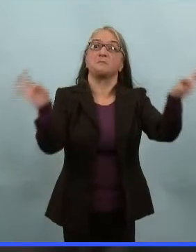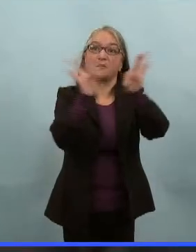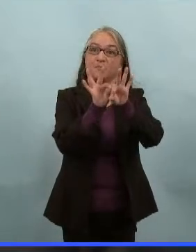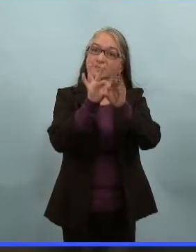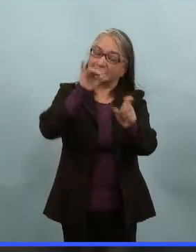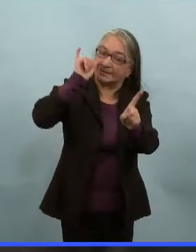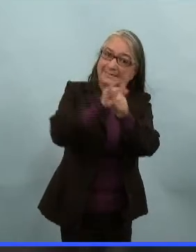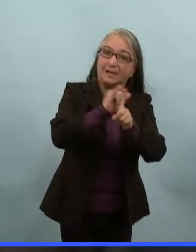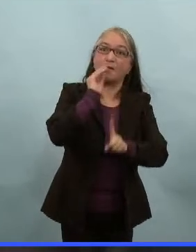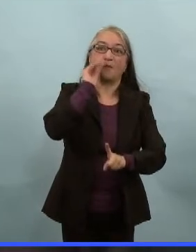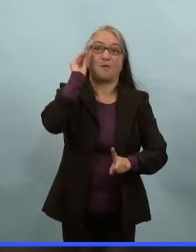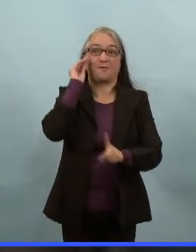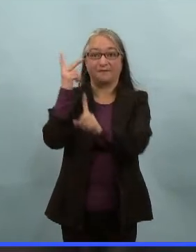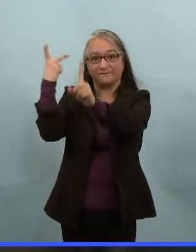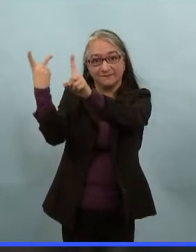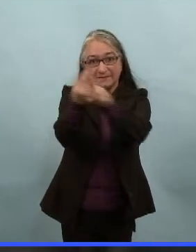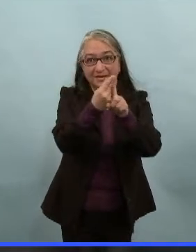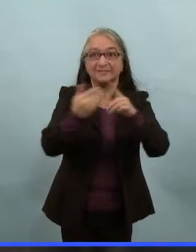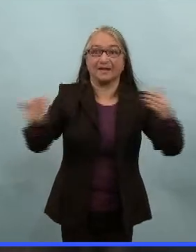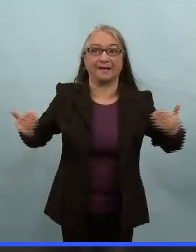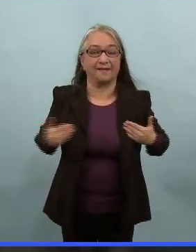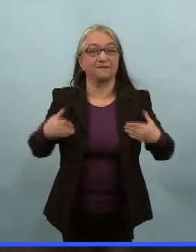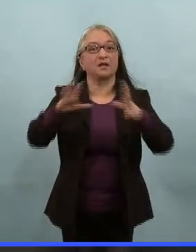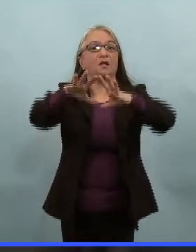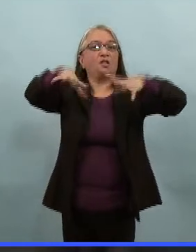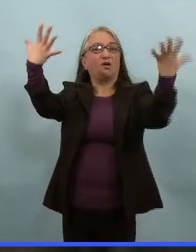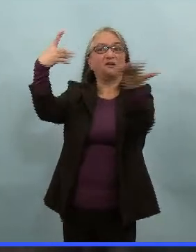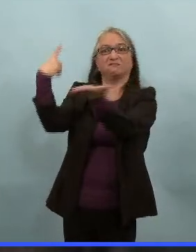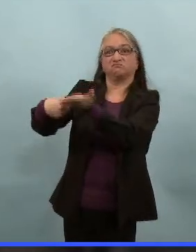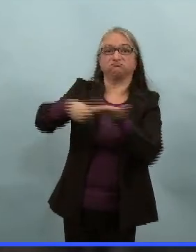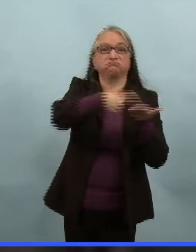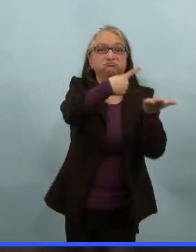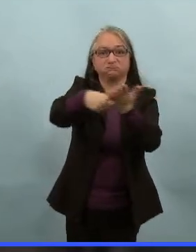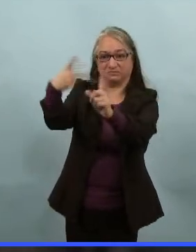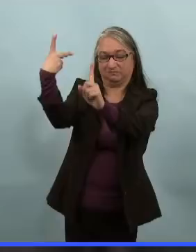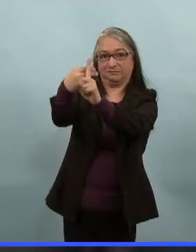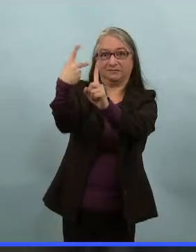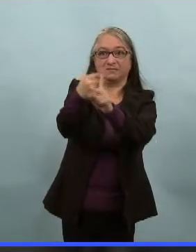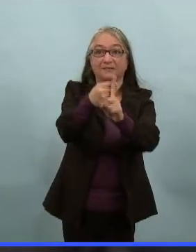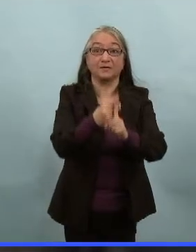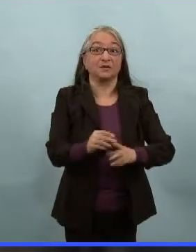had lots of discussions around vaccines so there's a tremendous amount of tools here